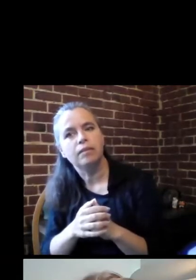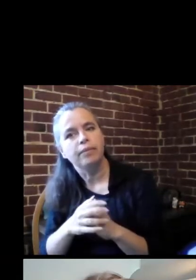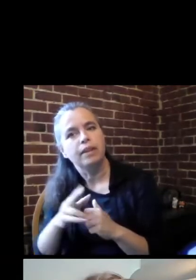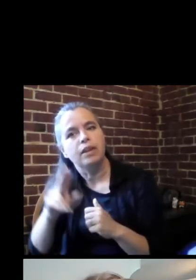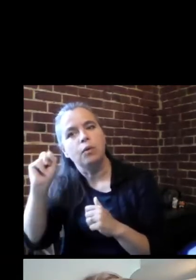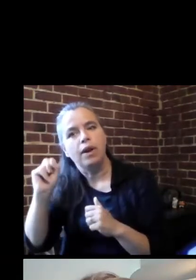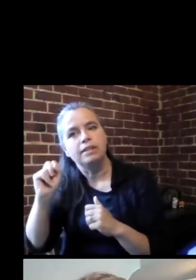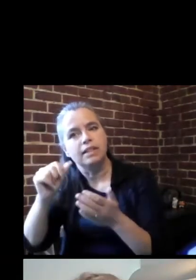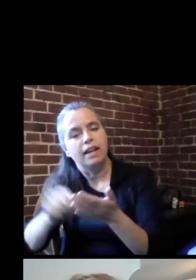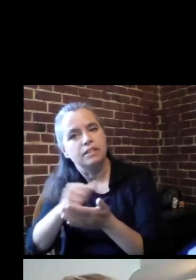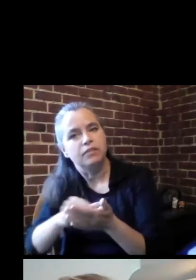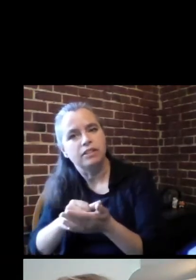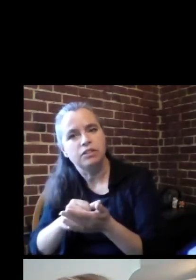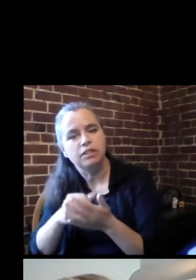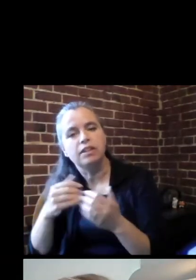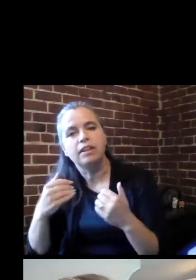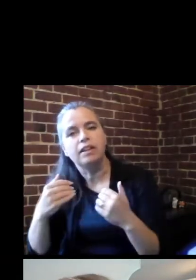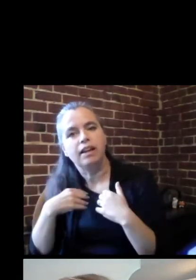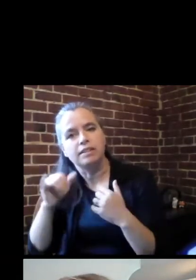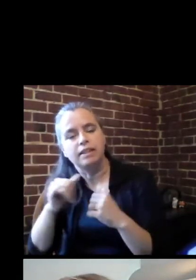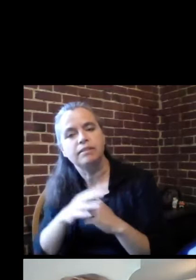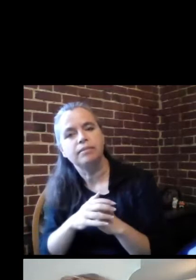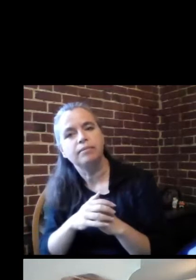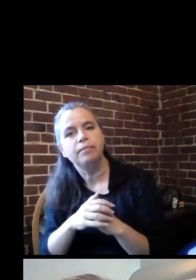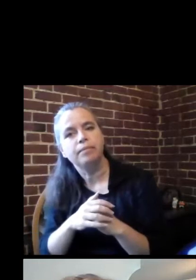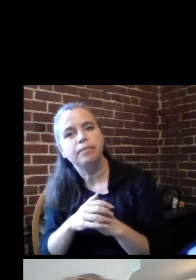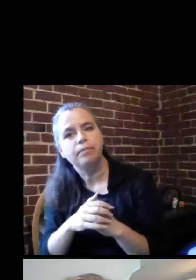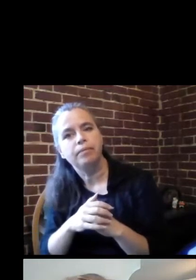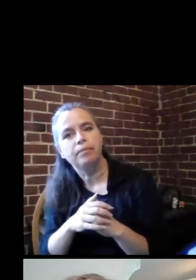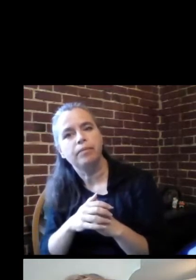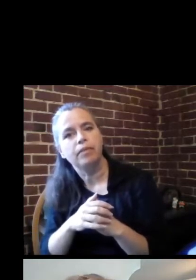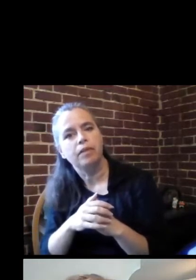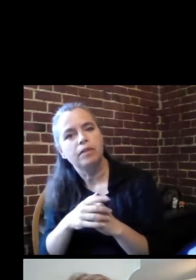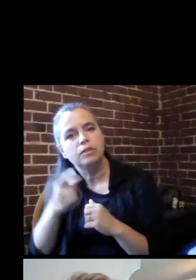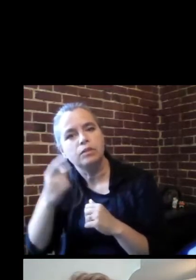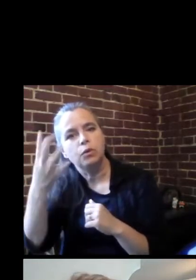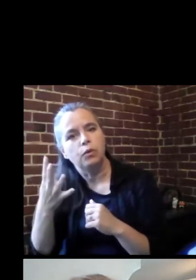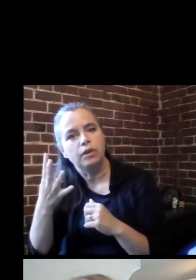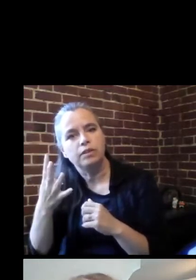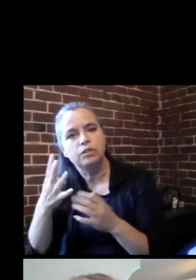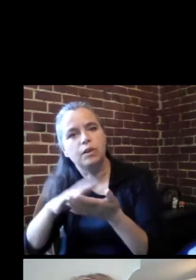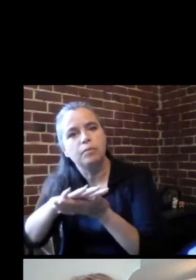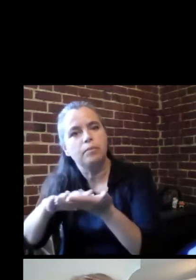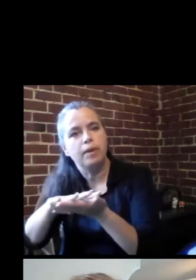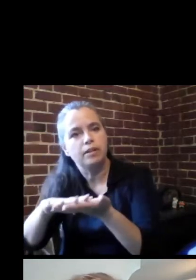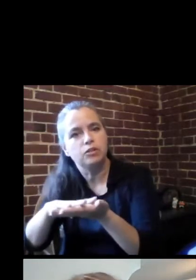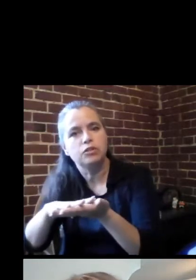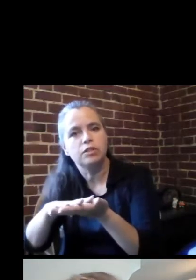A quarter-inch mesh screen is still too small for seeds. Seeds are going to fall through that.